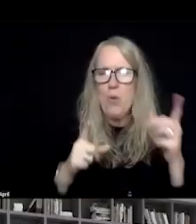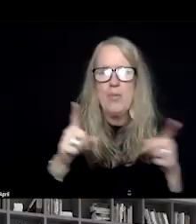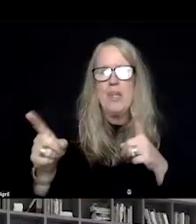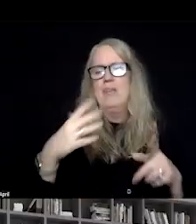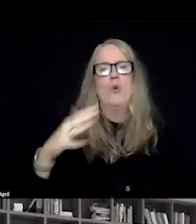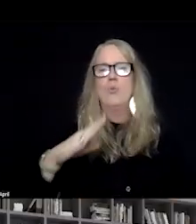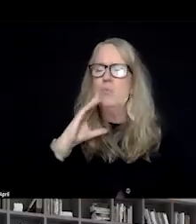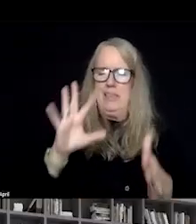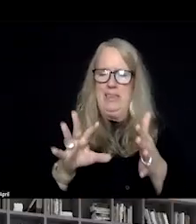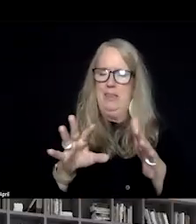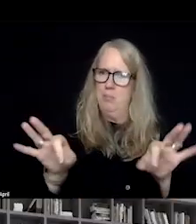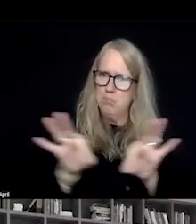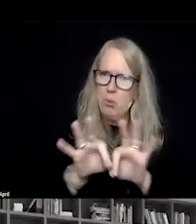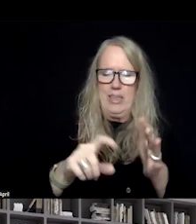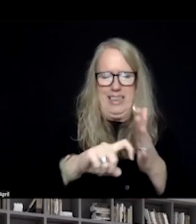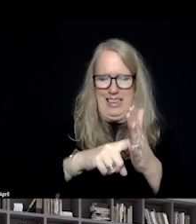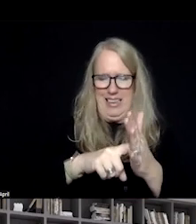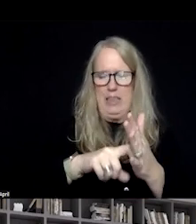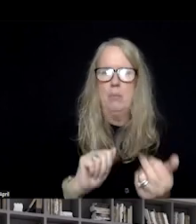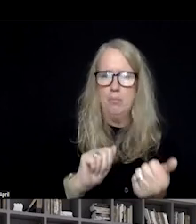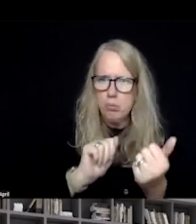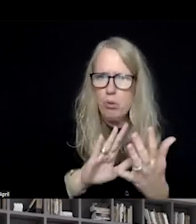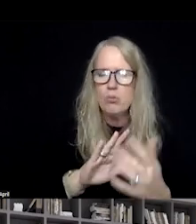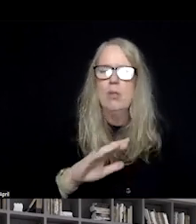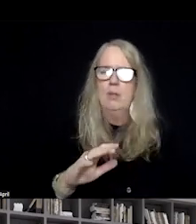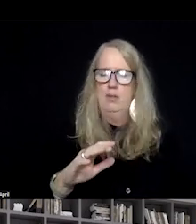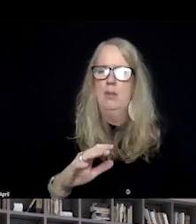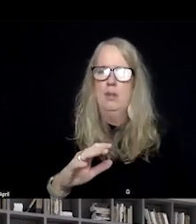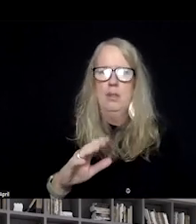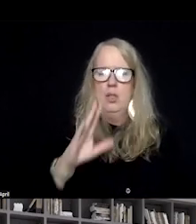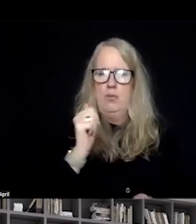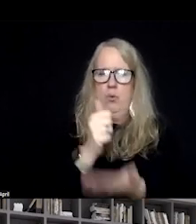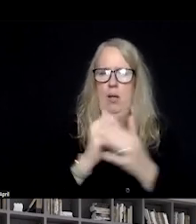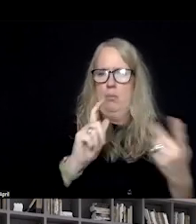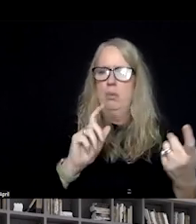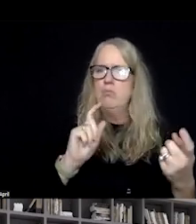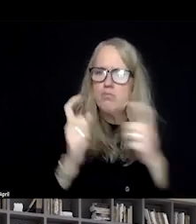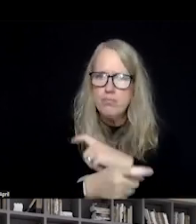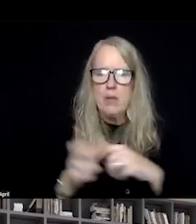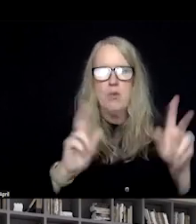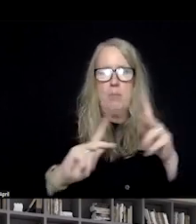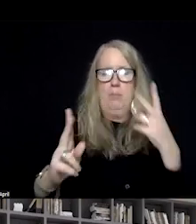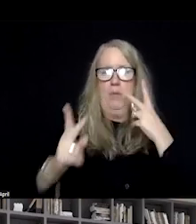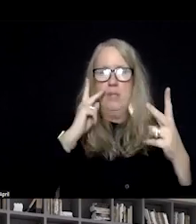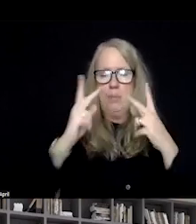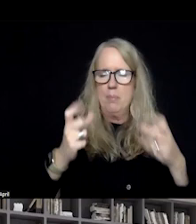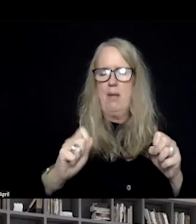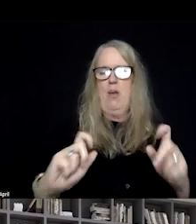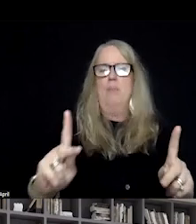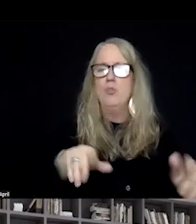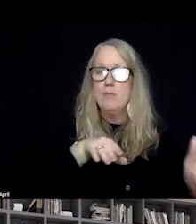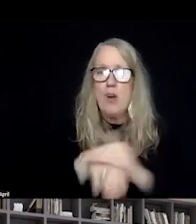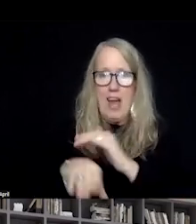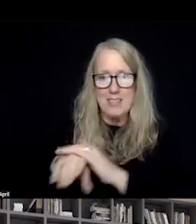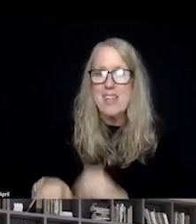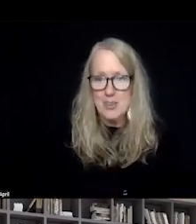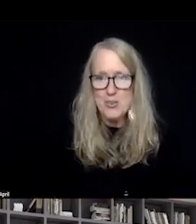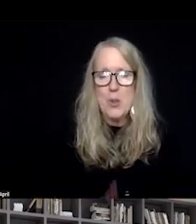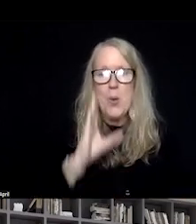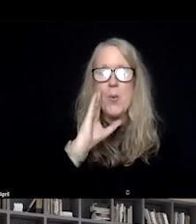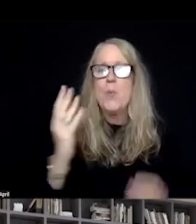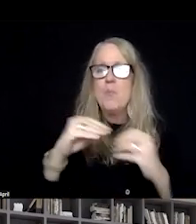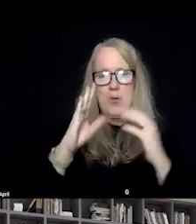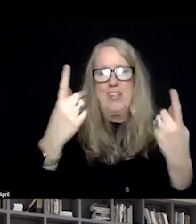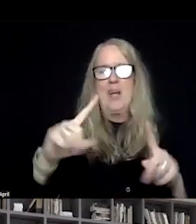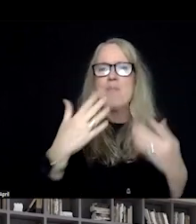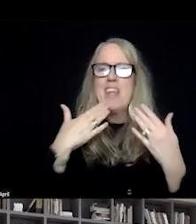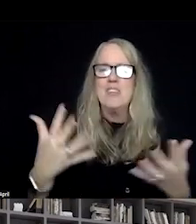AS PEOPLE TRANSFORM THE VISIBILITY AND ACCESS. WITH